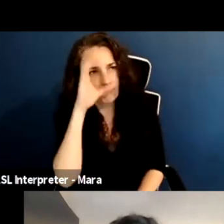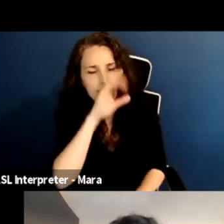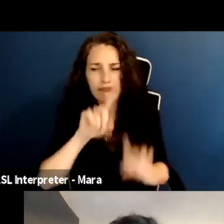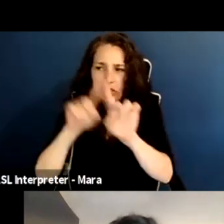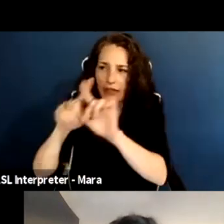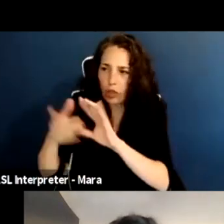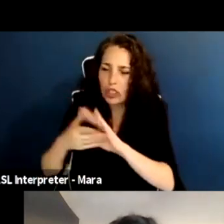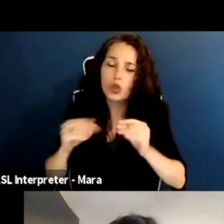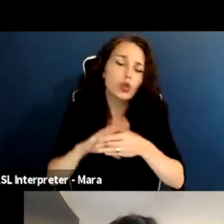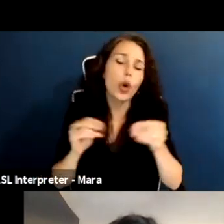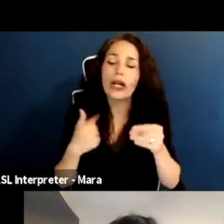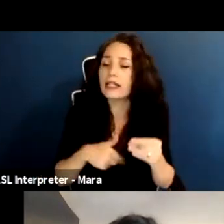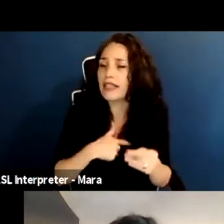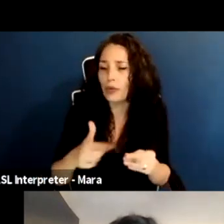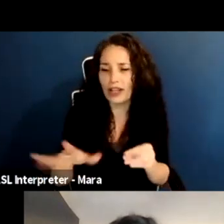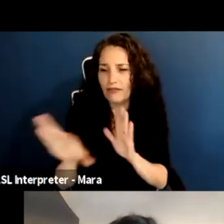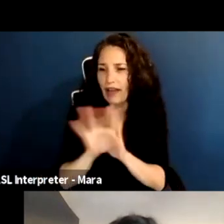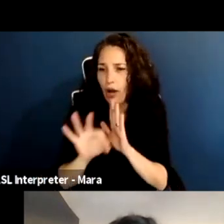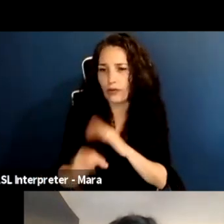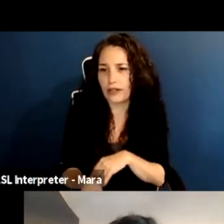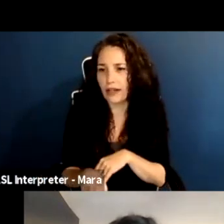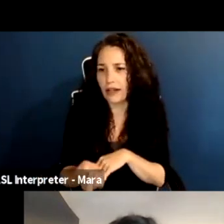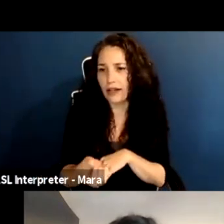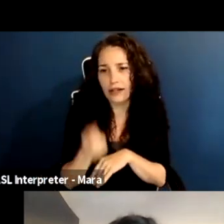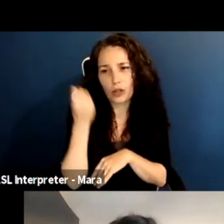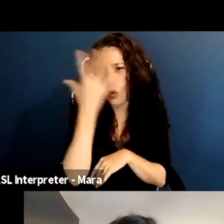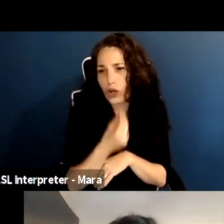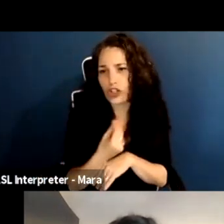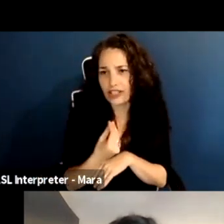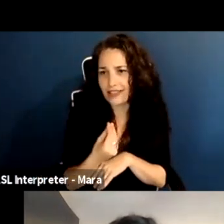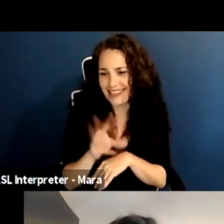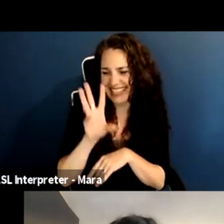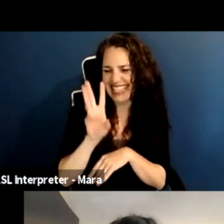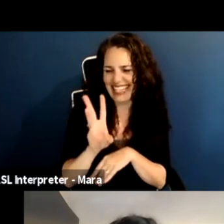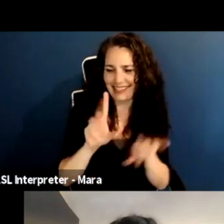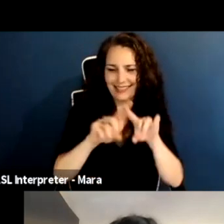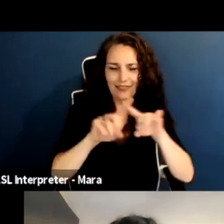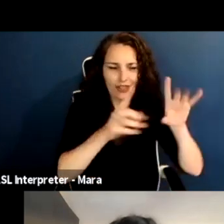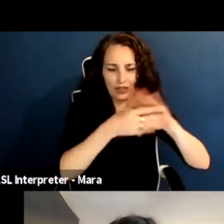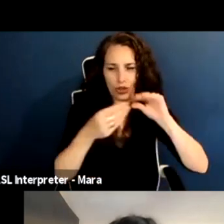and got these gorgeous six stories that we ended up with for this first season.